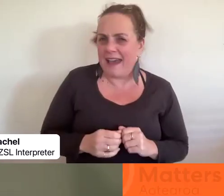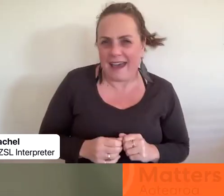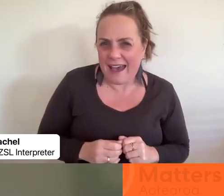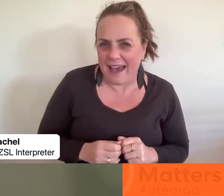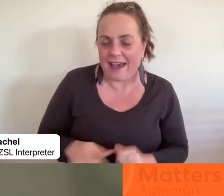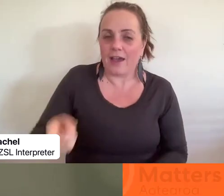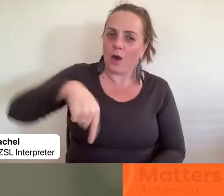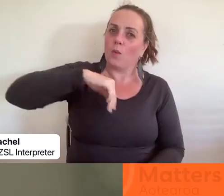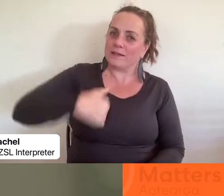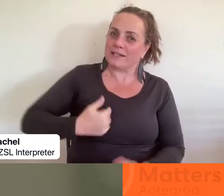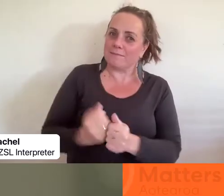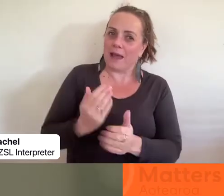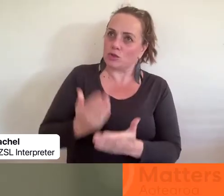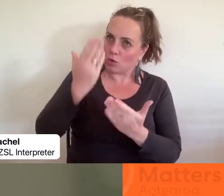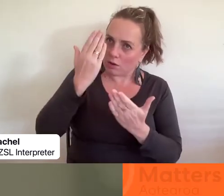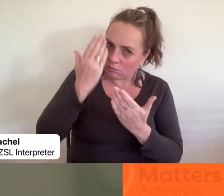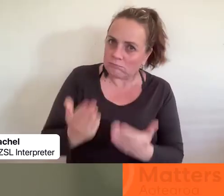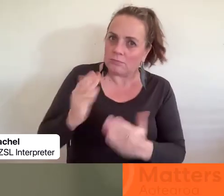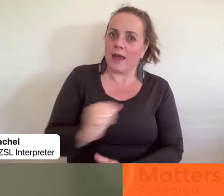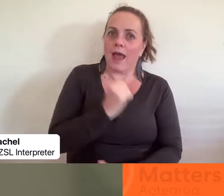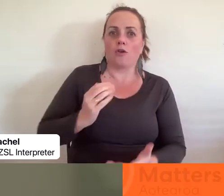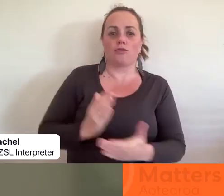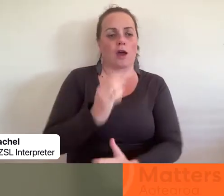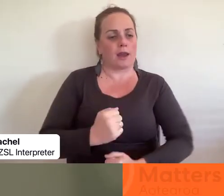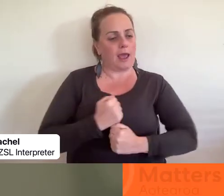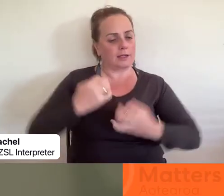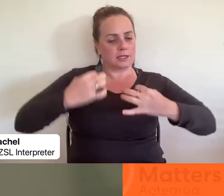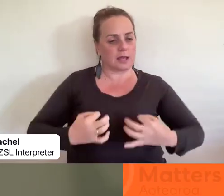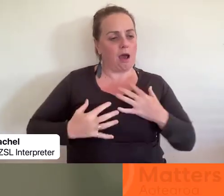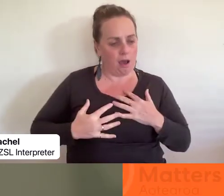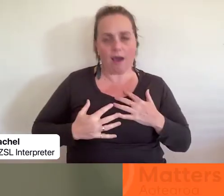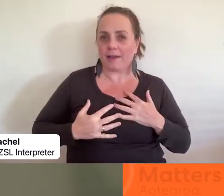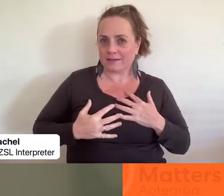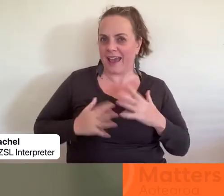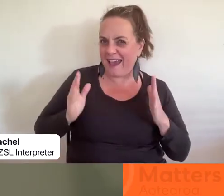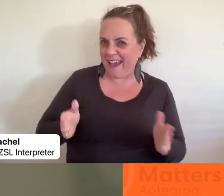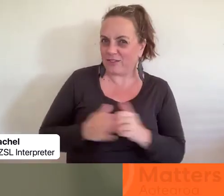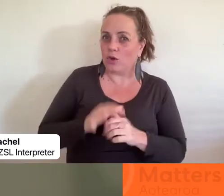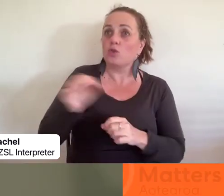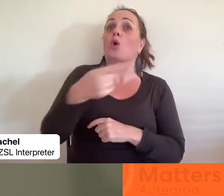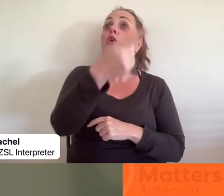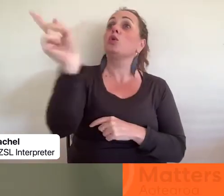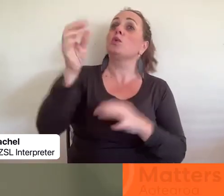need our rights, we need the autonomy and that is for us to make that decision, not for anyone else.